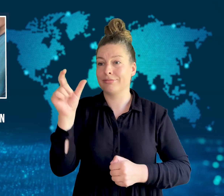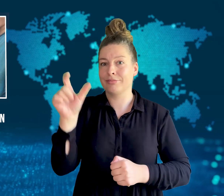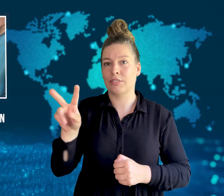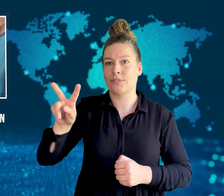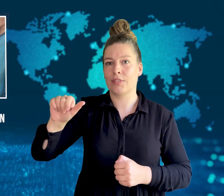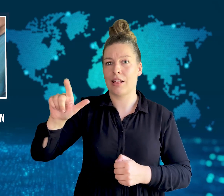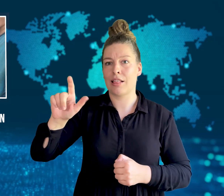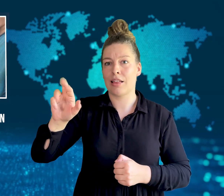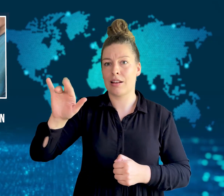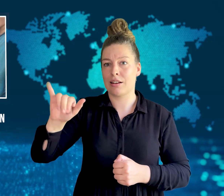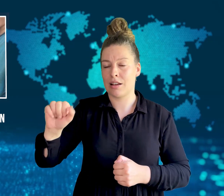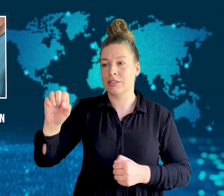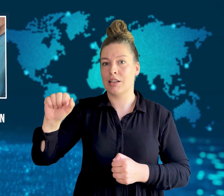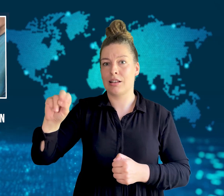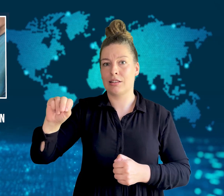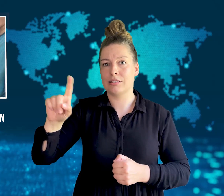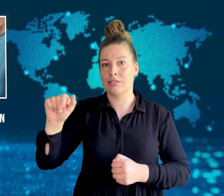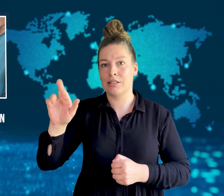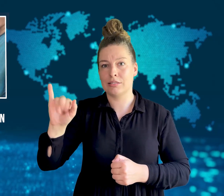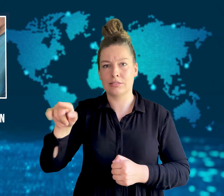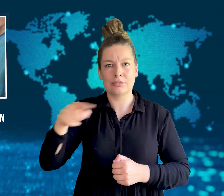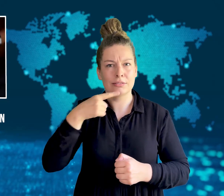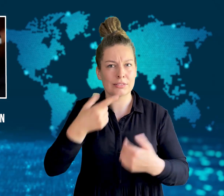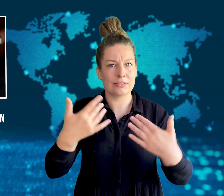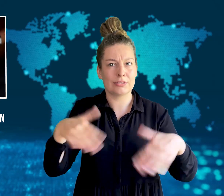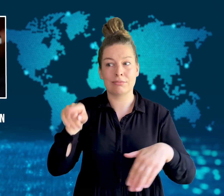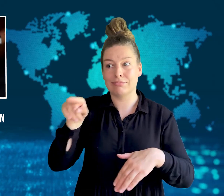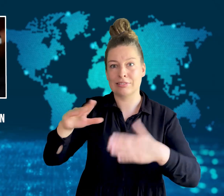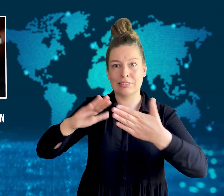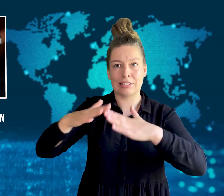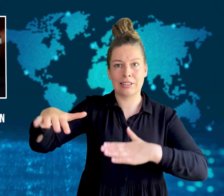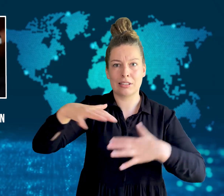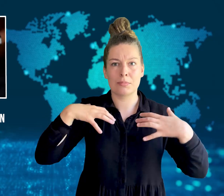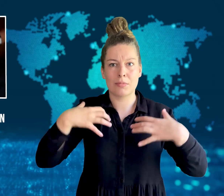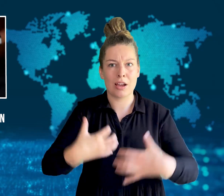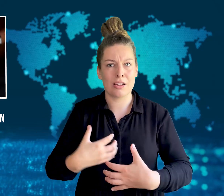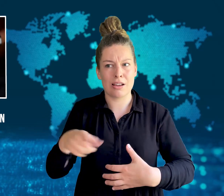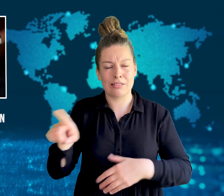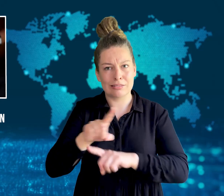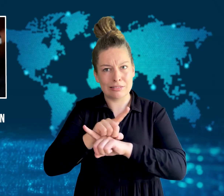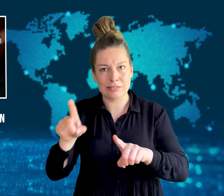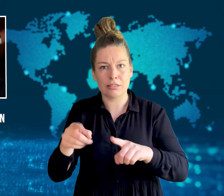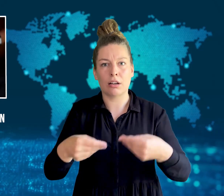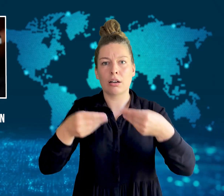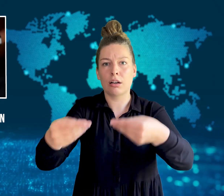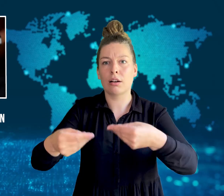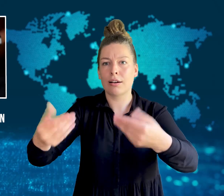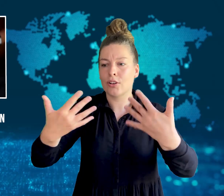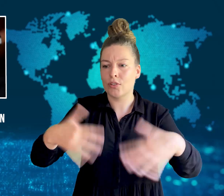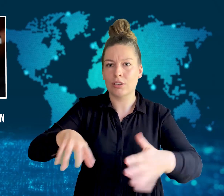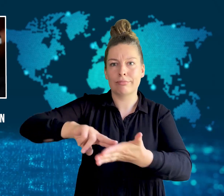33 birth certificates that contain the names of both marriage partners.